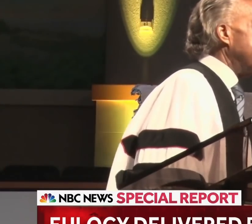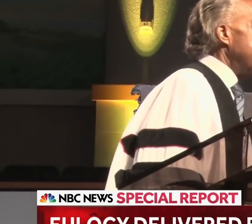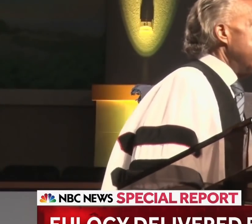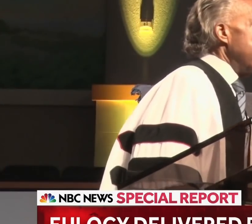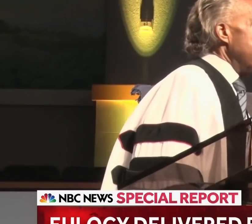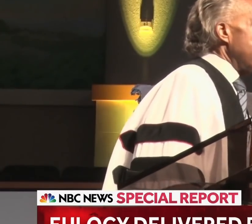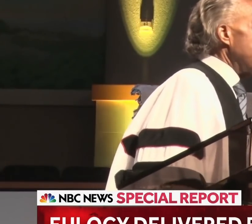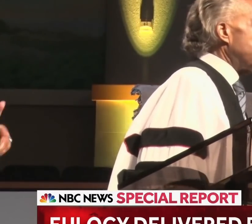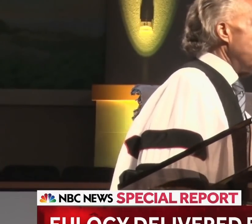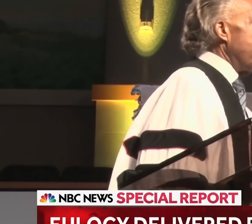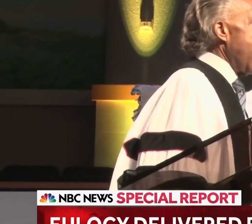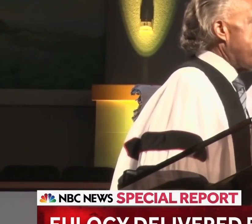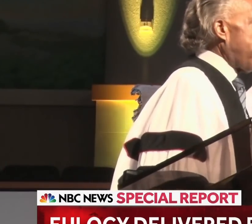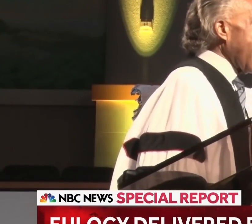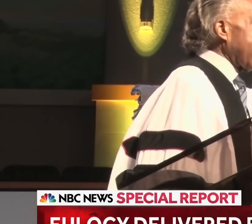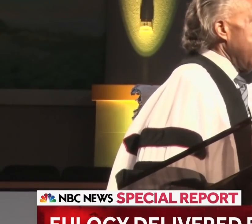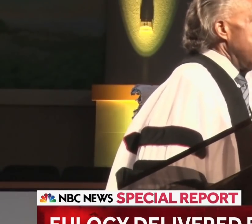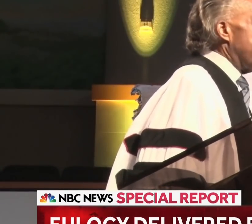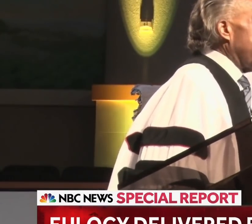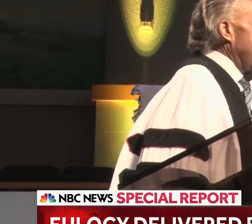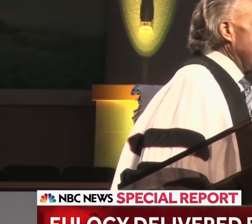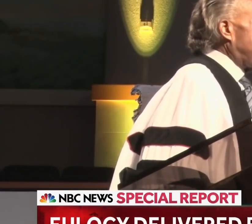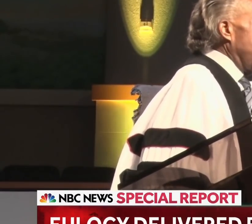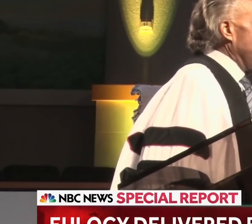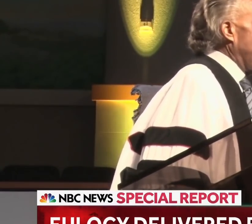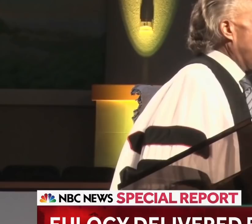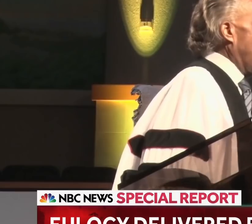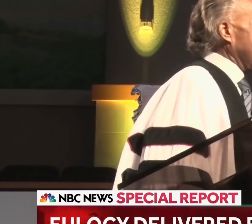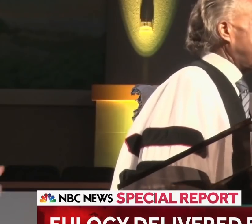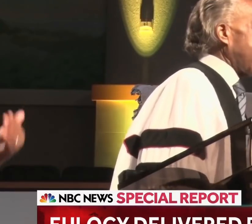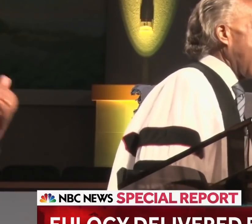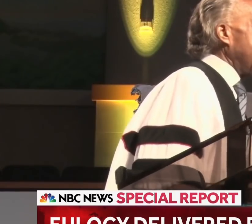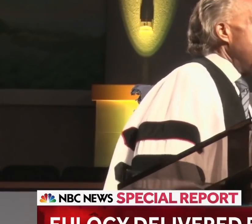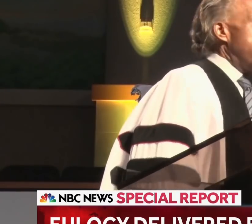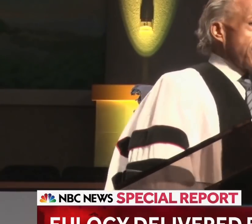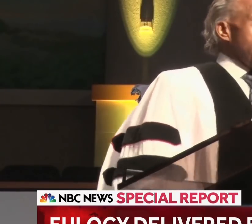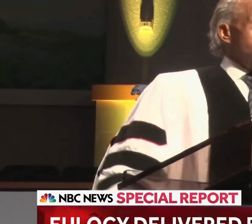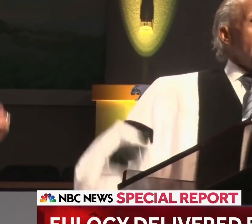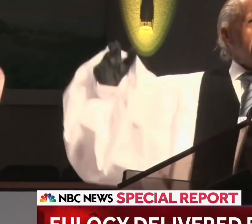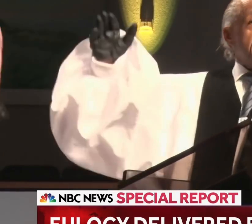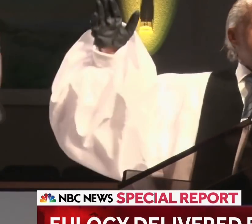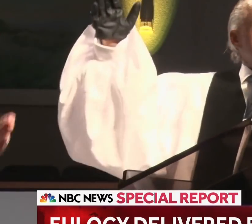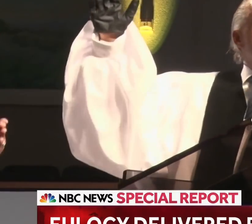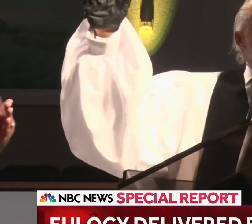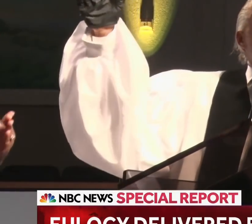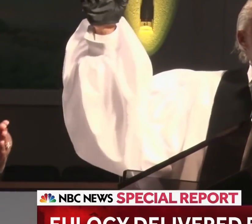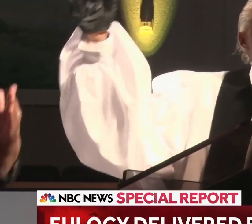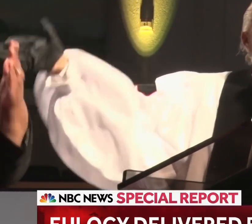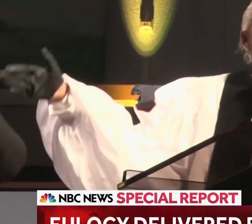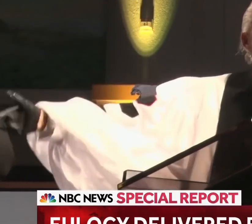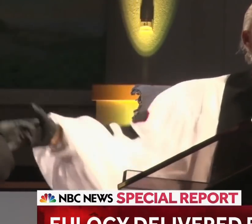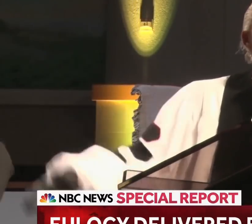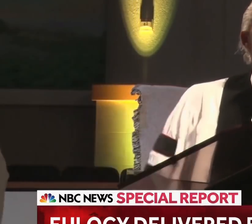ALL OF YOU ARE HERE BECAUSE WE’RE NOT PASSERBYES. WE’RE GOING TO BE IN MINNEAPOLIS